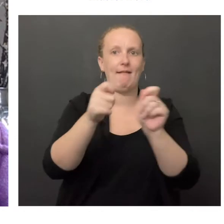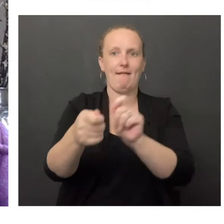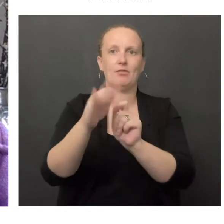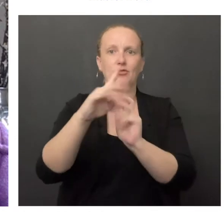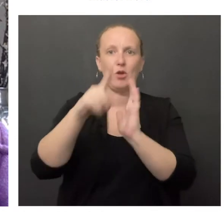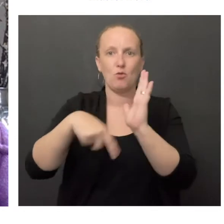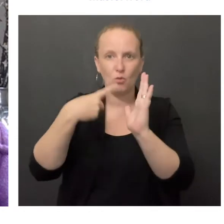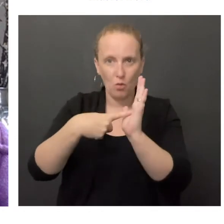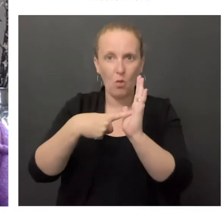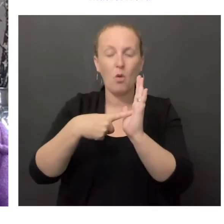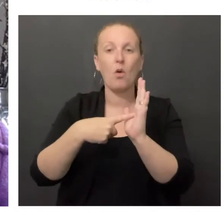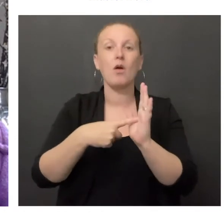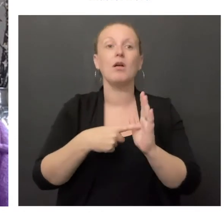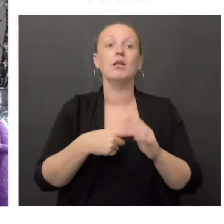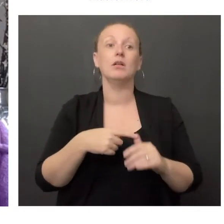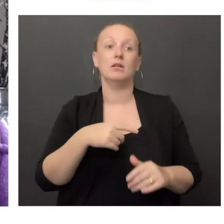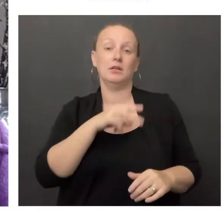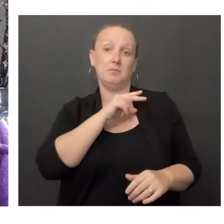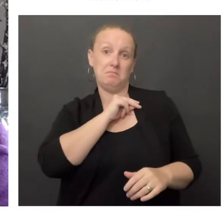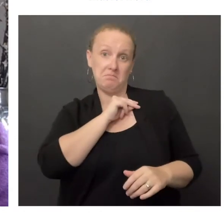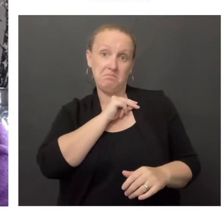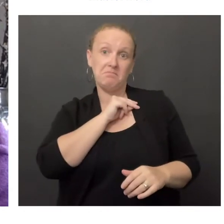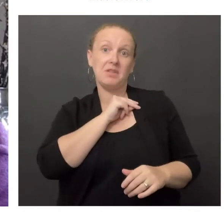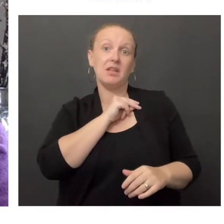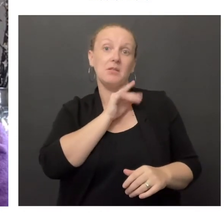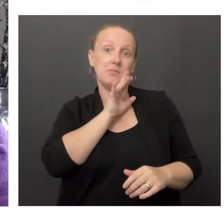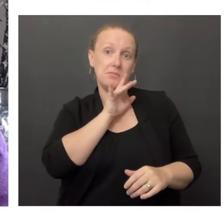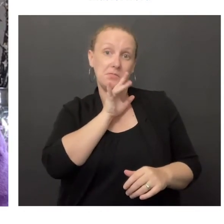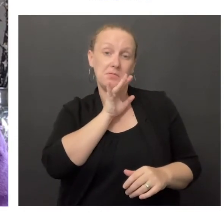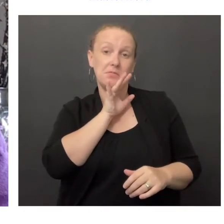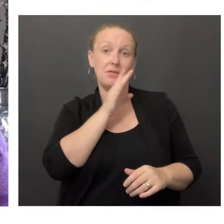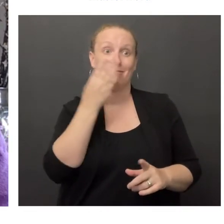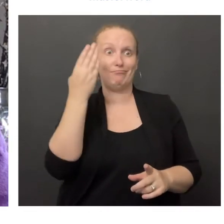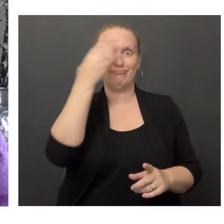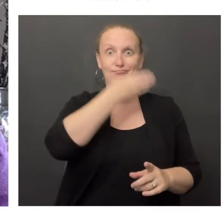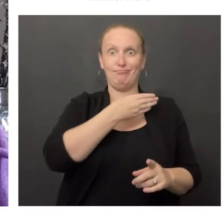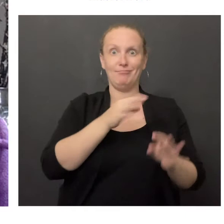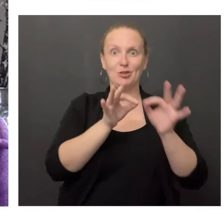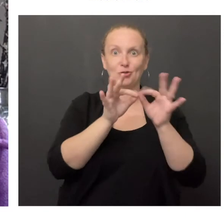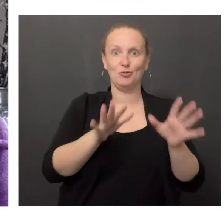but on the other hand making the interpreter closer to the heart in a way, um, are there